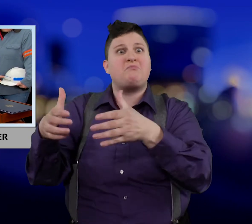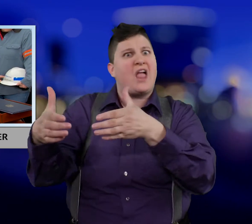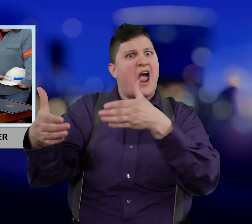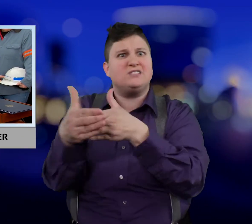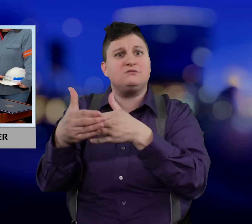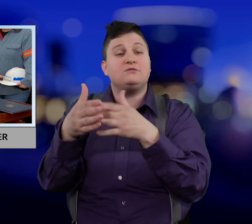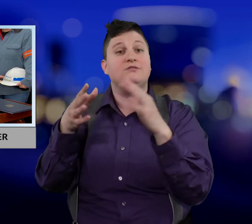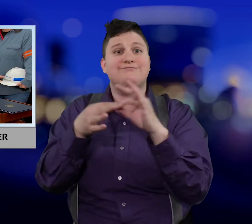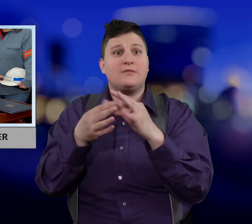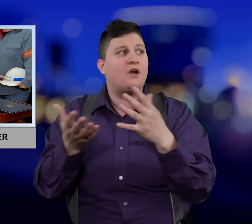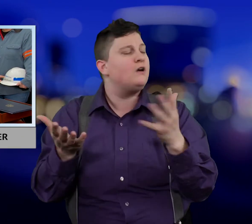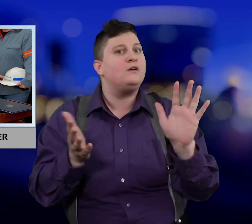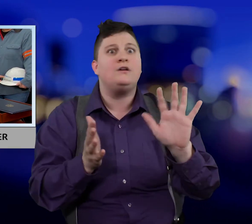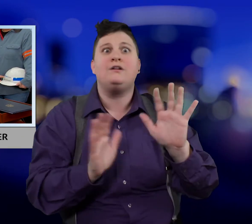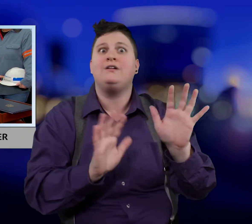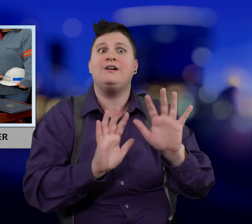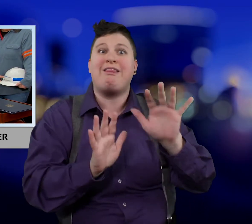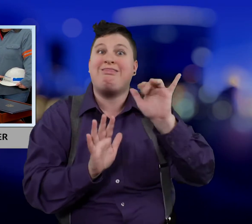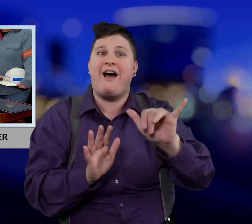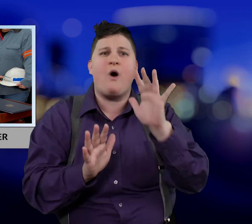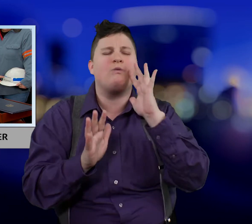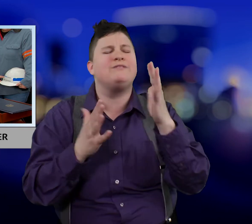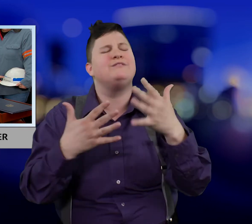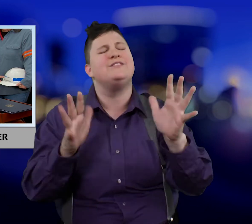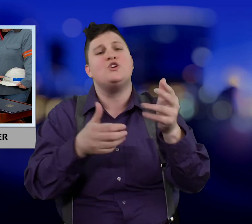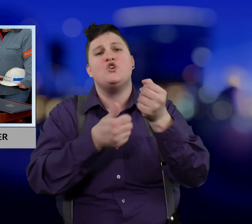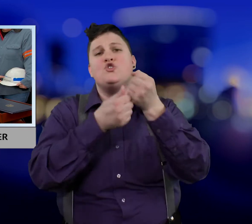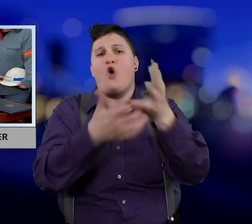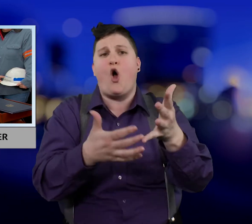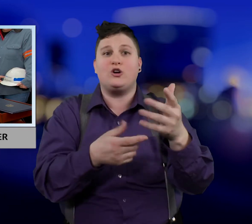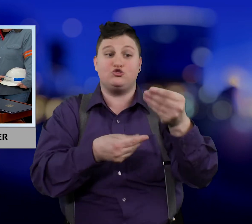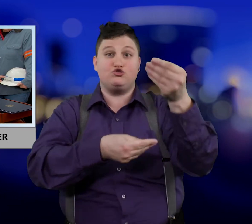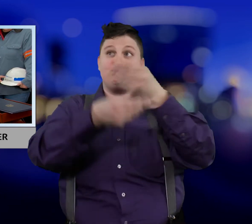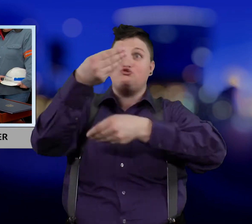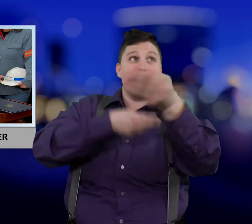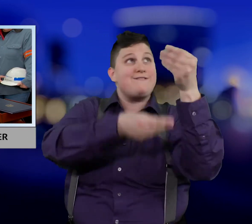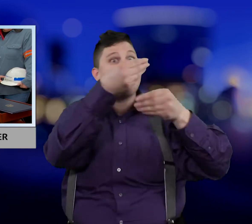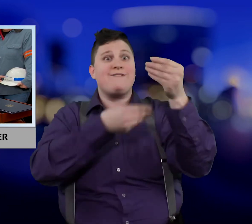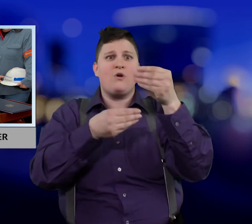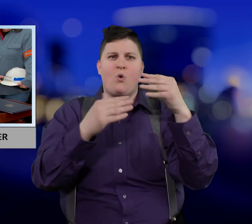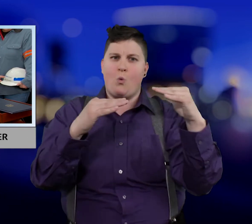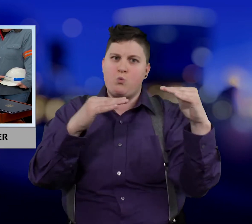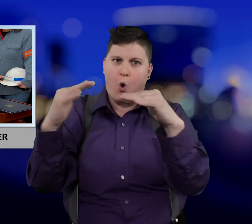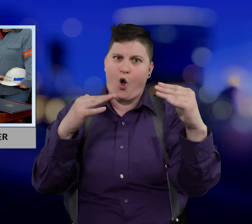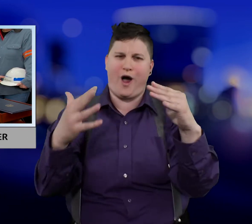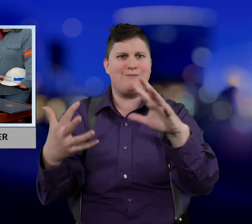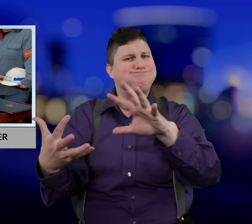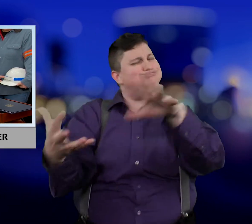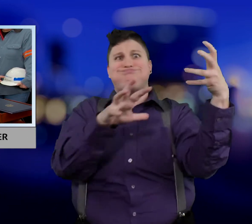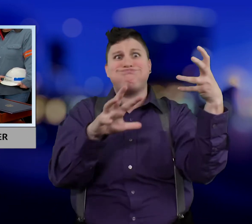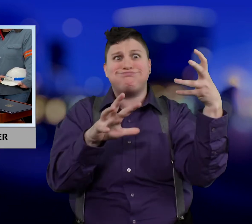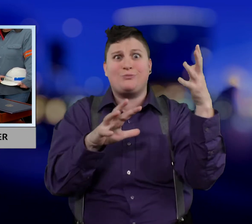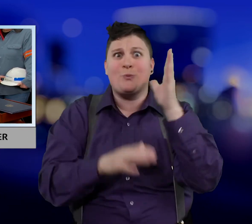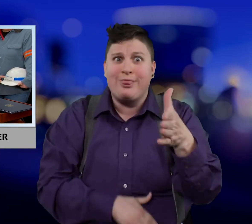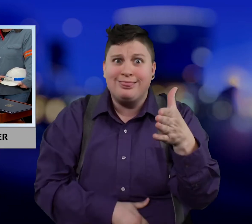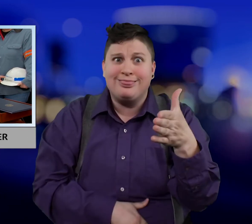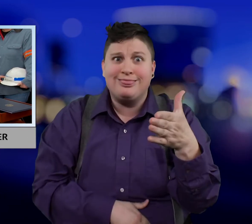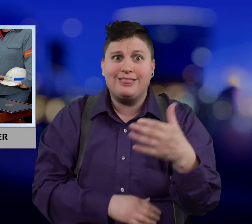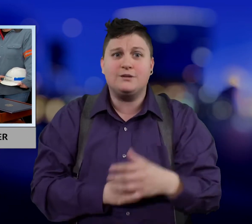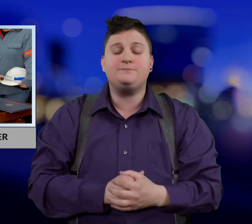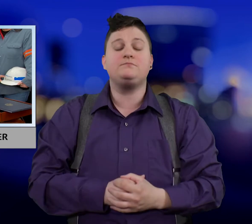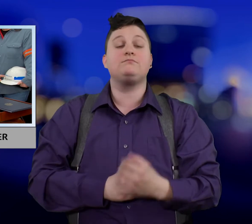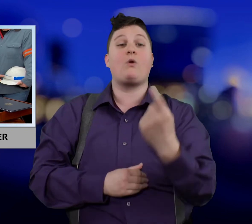Those against the idea say it will cause a trade war.